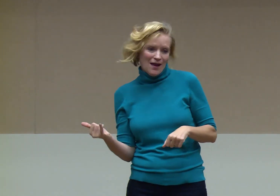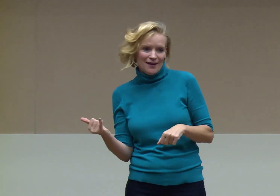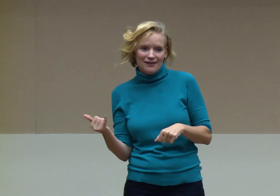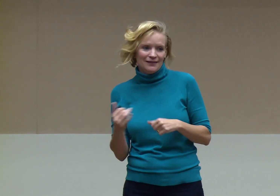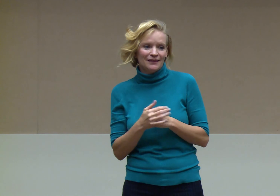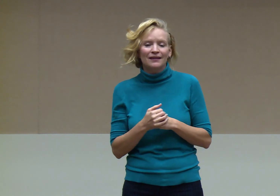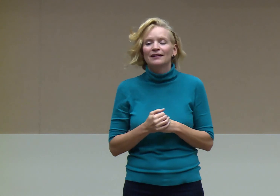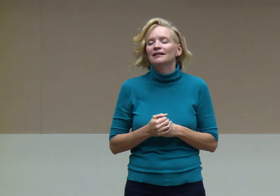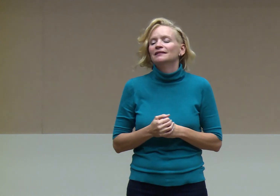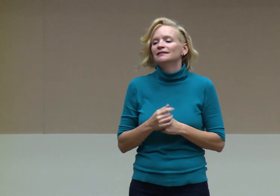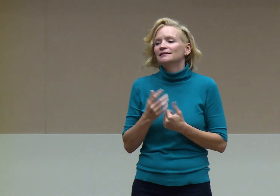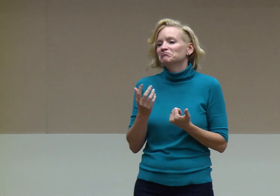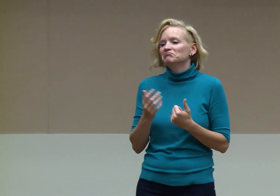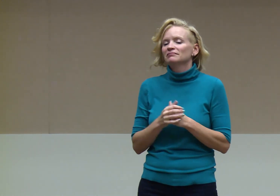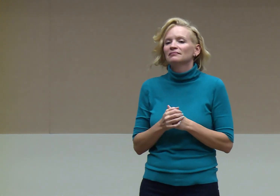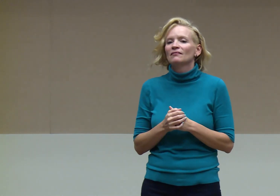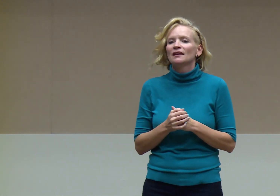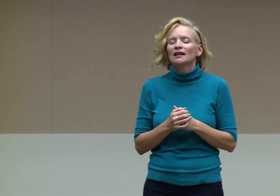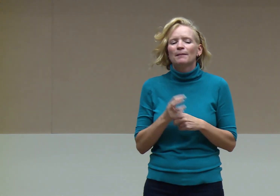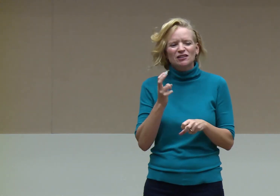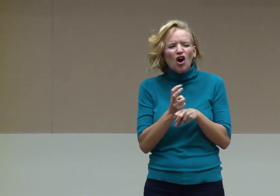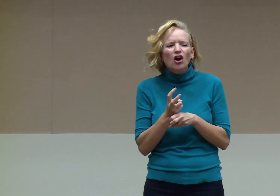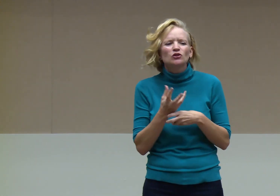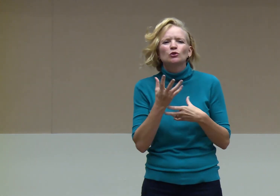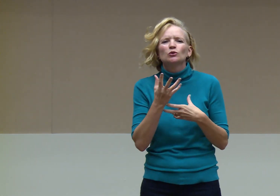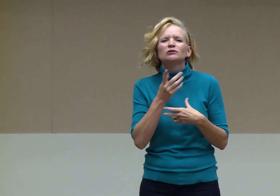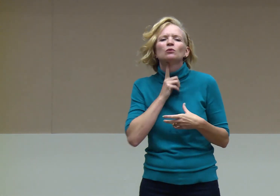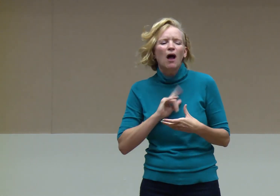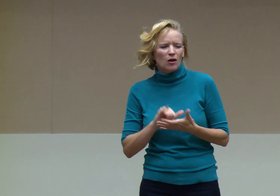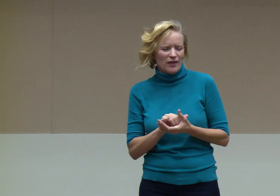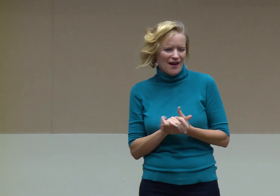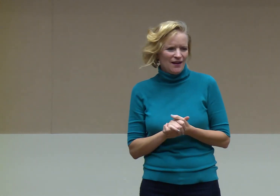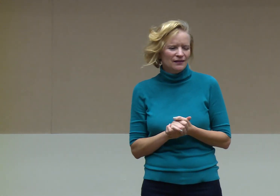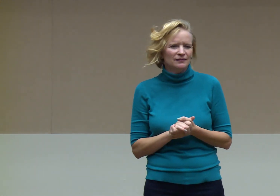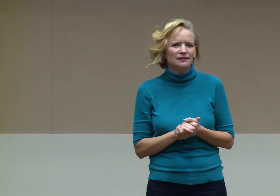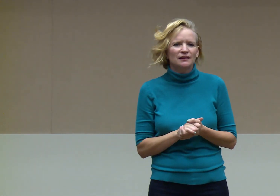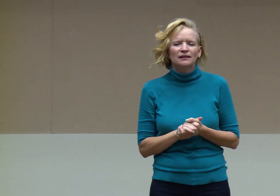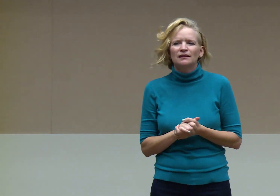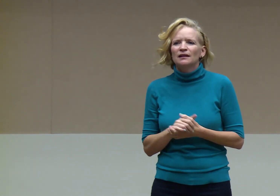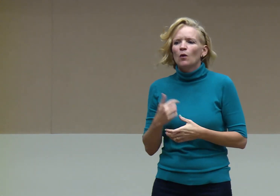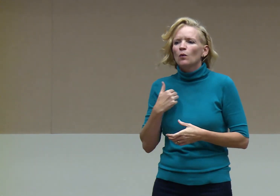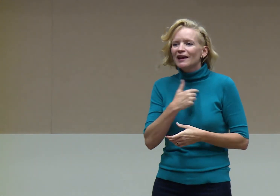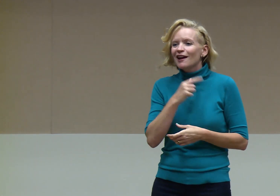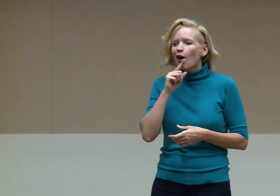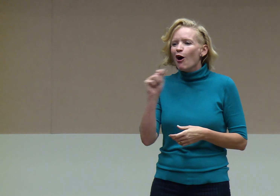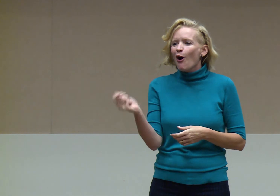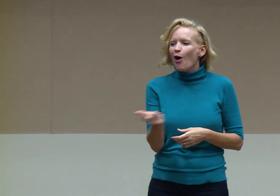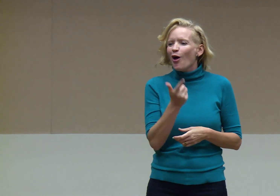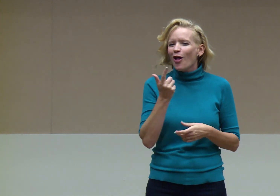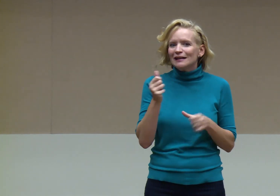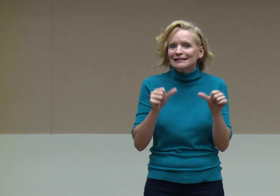Probably 50% of the time, people don't know the cause of their hearing loss.